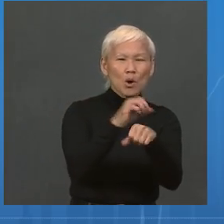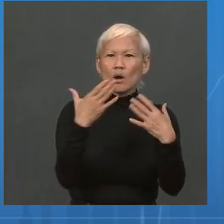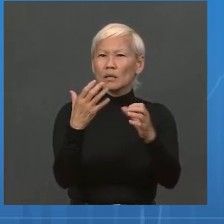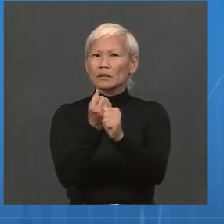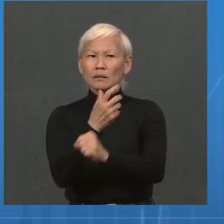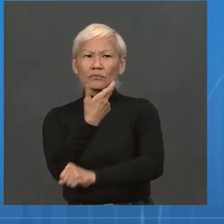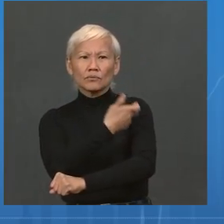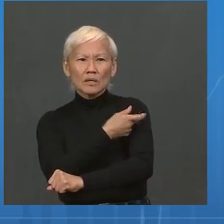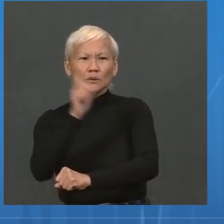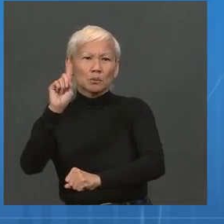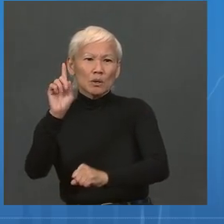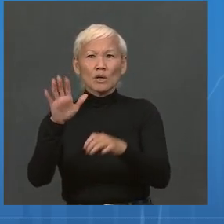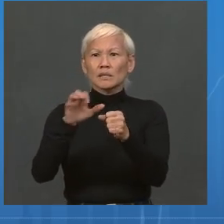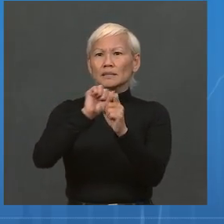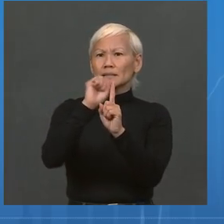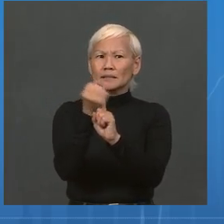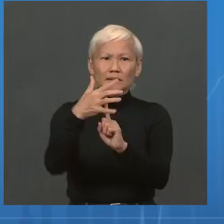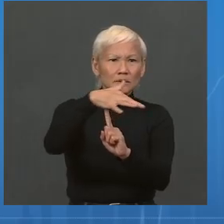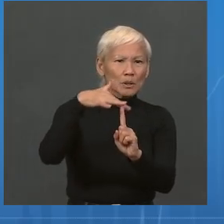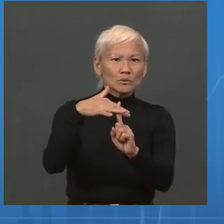they're familiar with and from providers they trust.